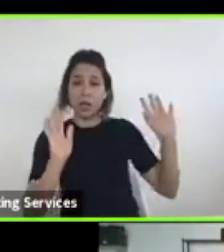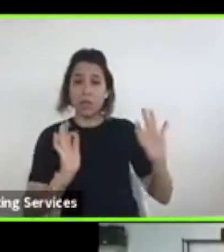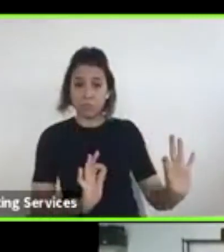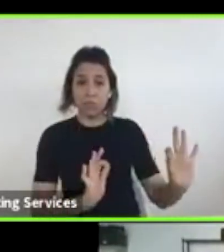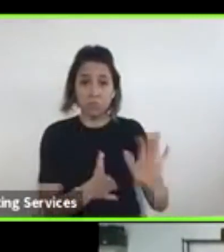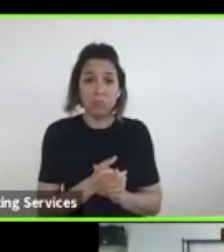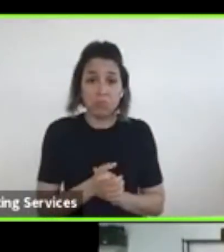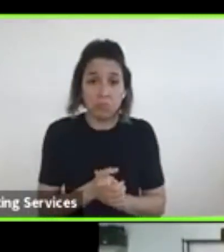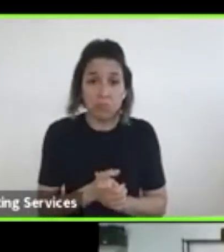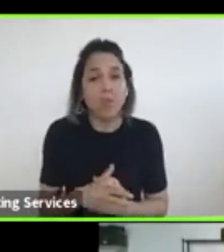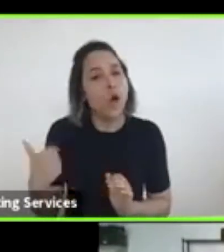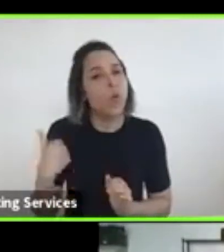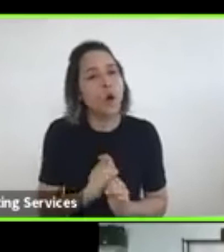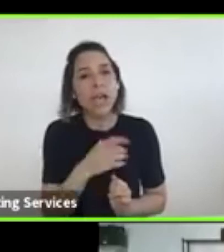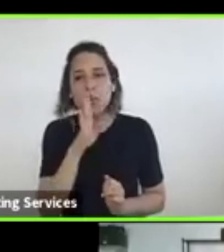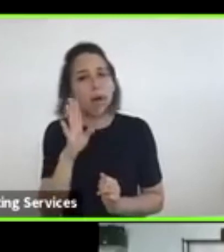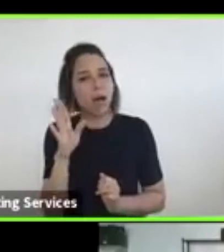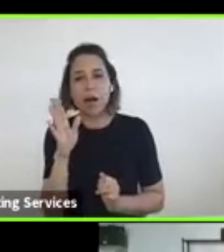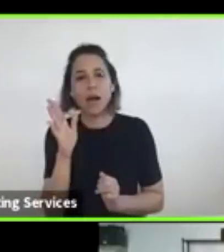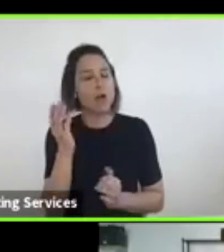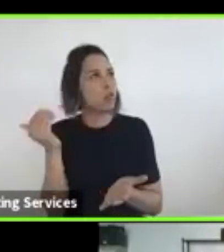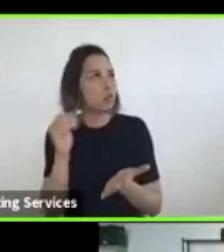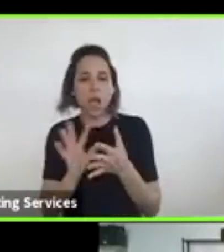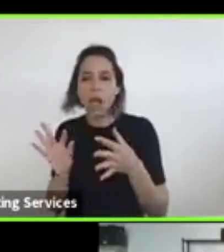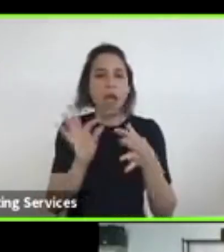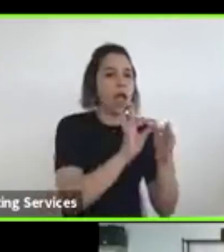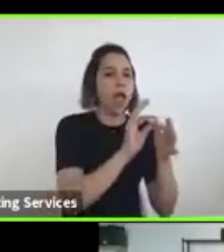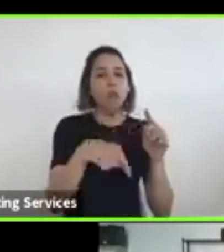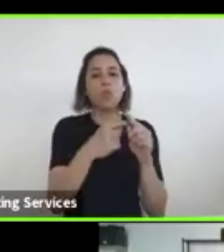WE WILL BE BACK. WHEN OUR OFFERING MATCHES WHAT YOU